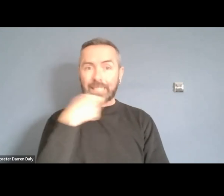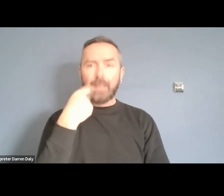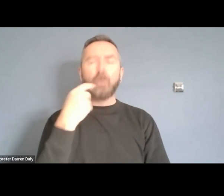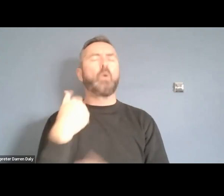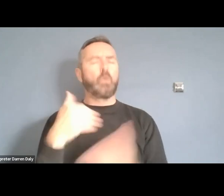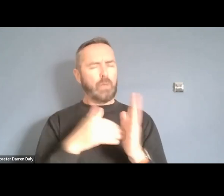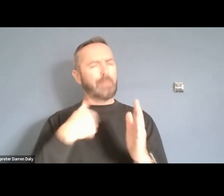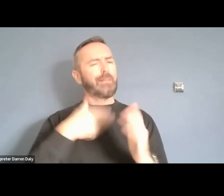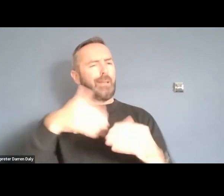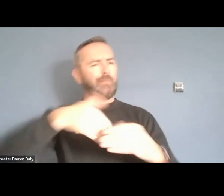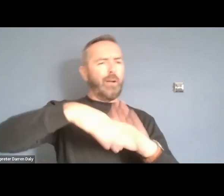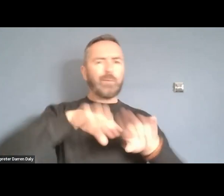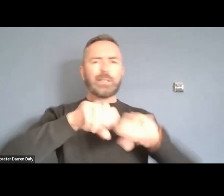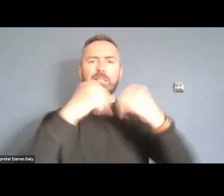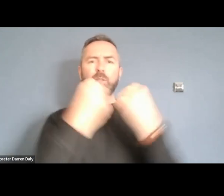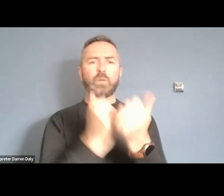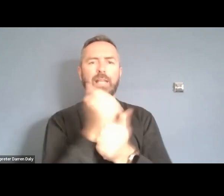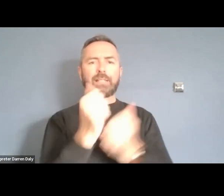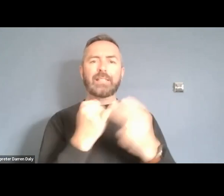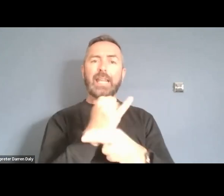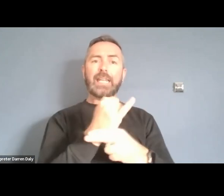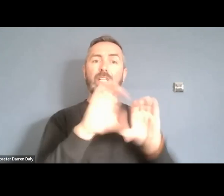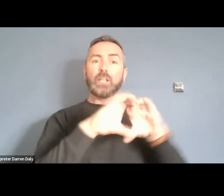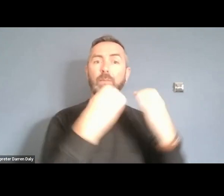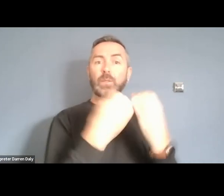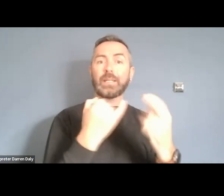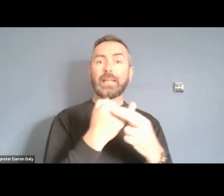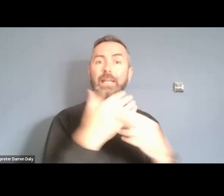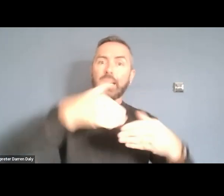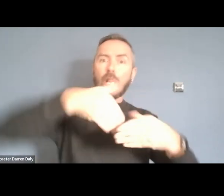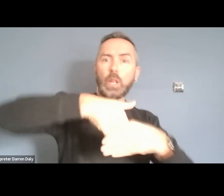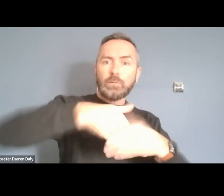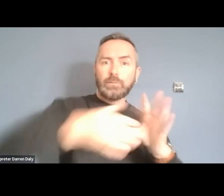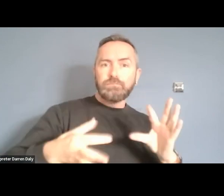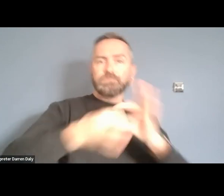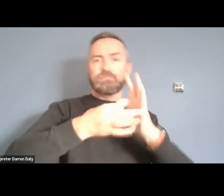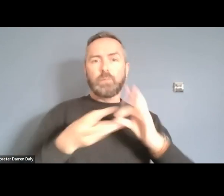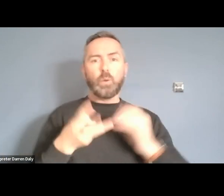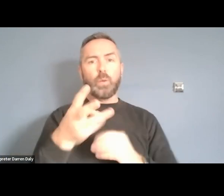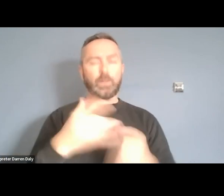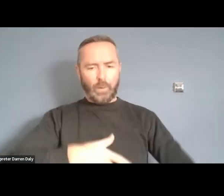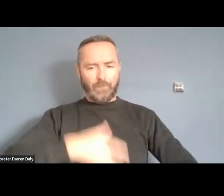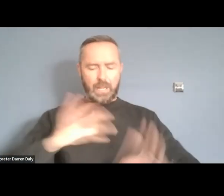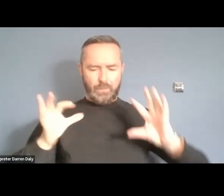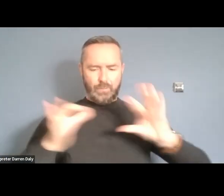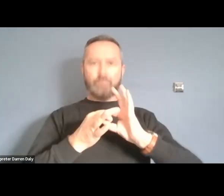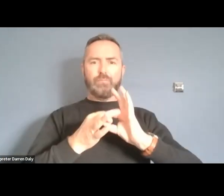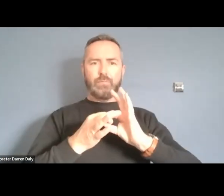social activities, in their communities, in an inclusive way and in a way that they feel is inclusive and aligns with their goals and aspirations.